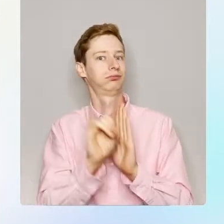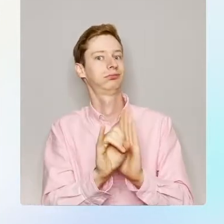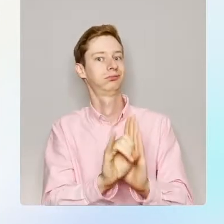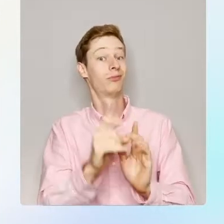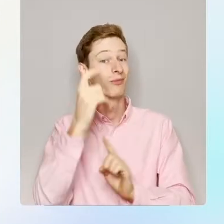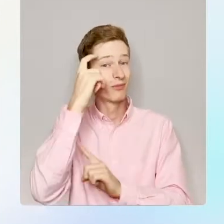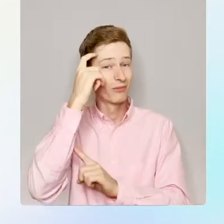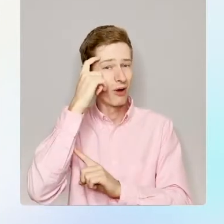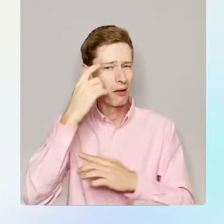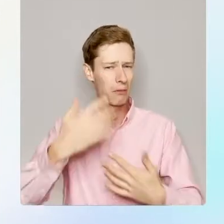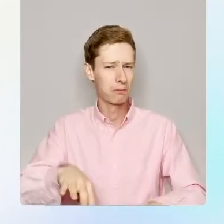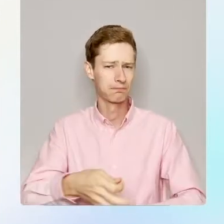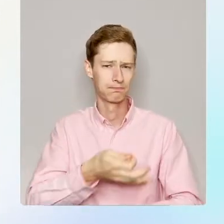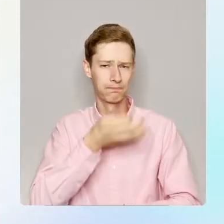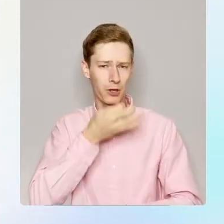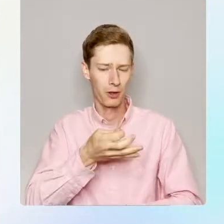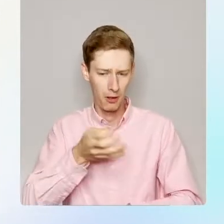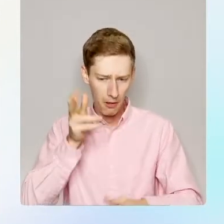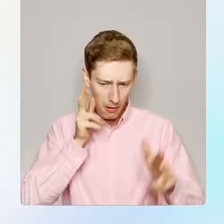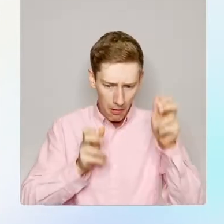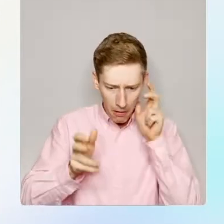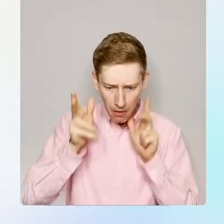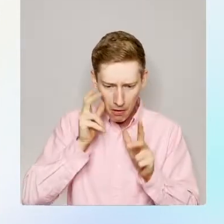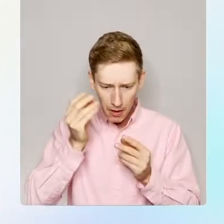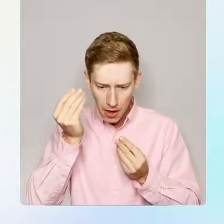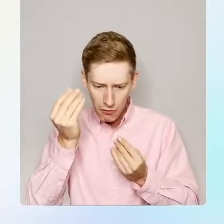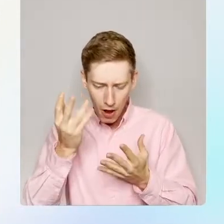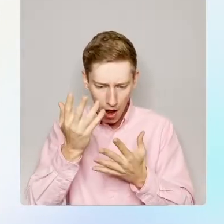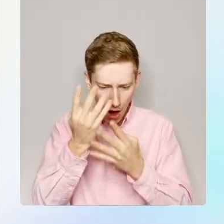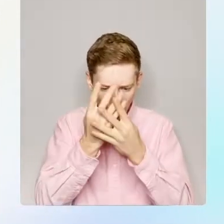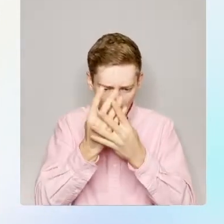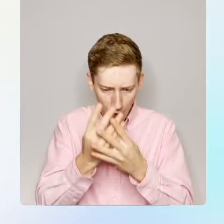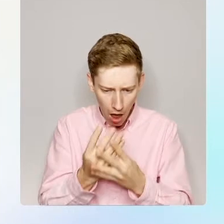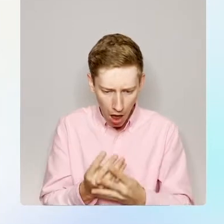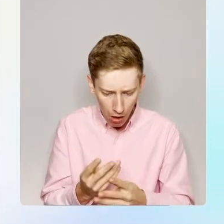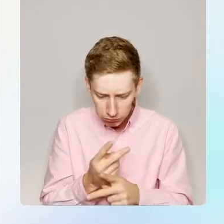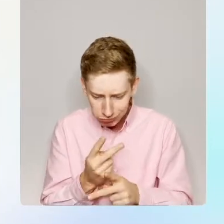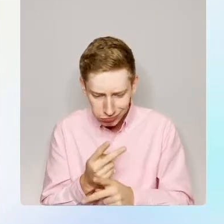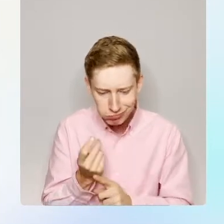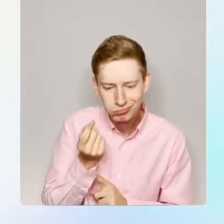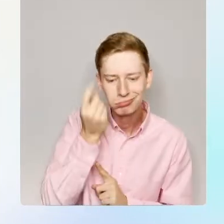at taking in all of this information and giving us an understanding of the physical space we're in,